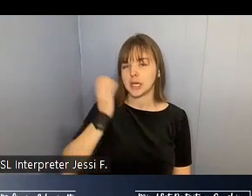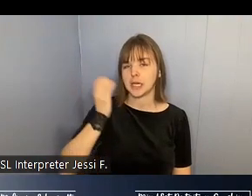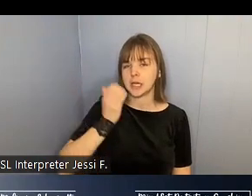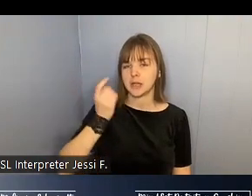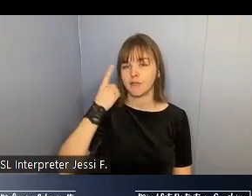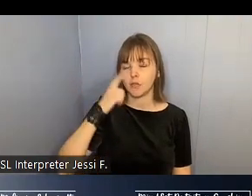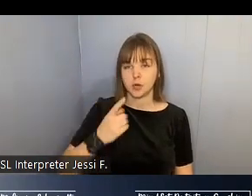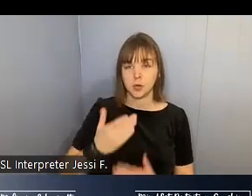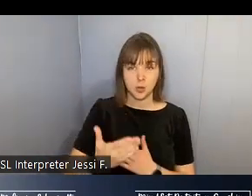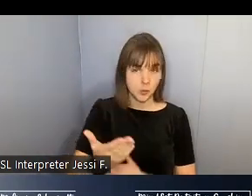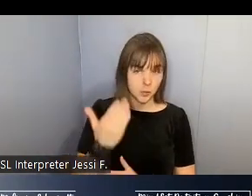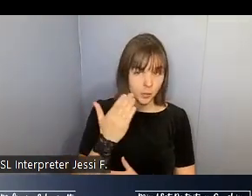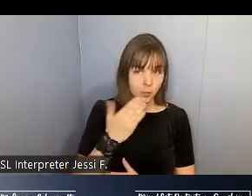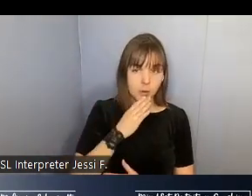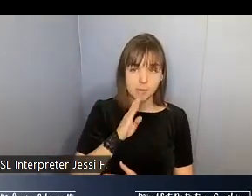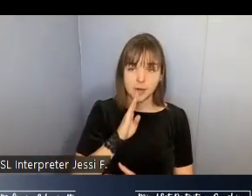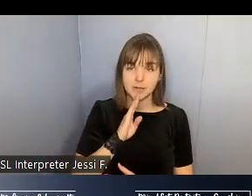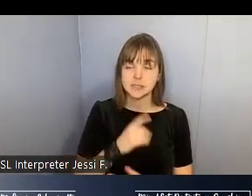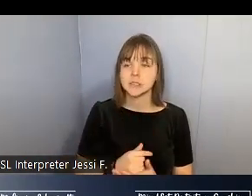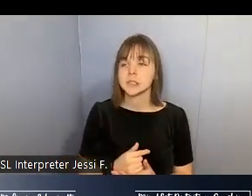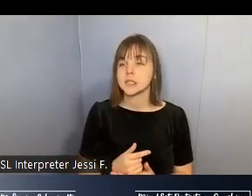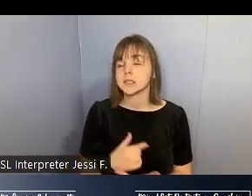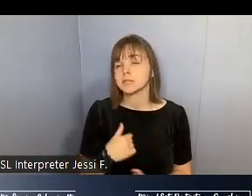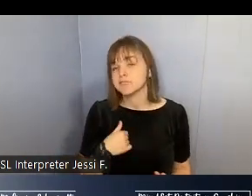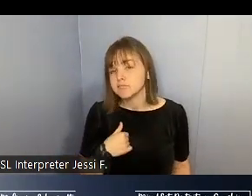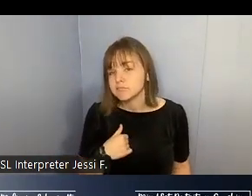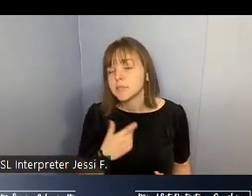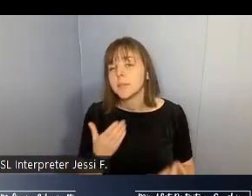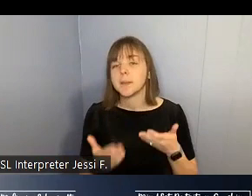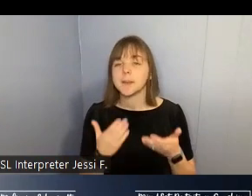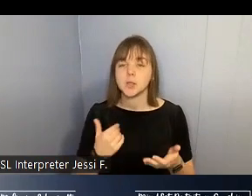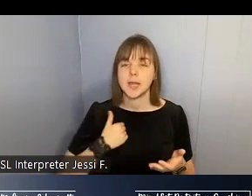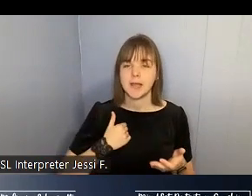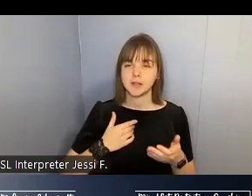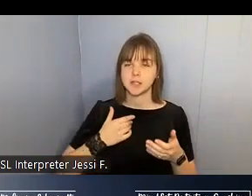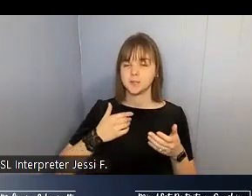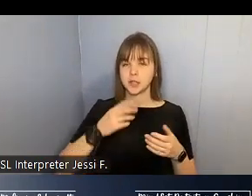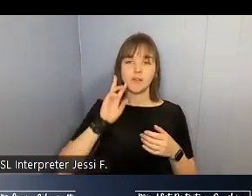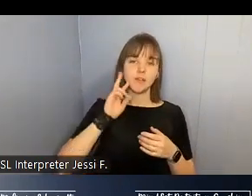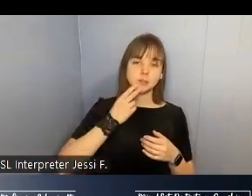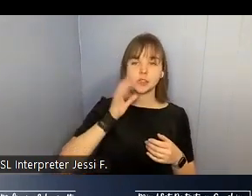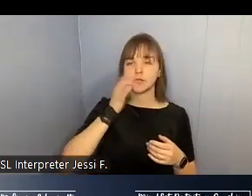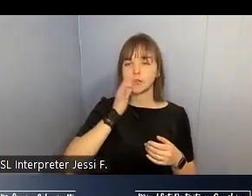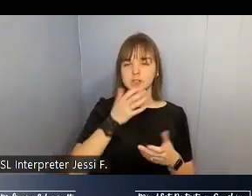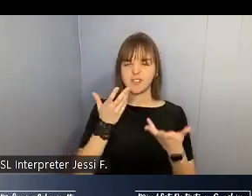Some people, you can make little packs where you're taking your fruits and vegetables, portioning them out into little baggies, stick them in the freezer.